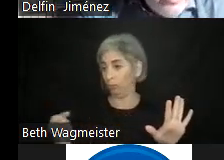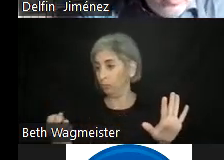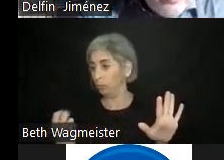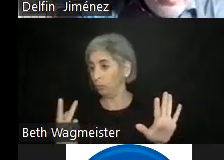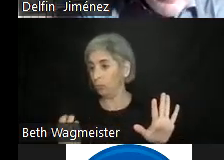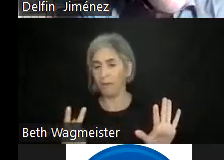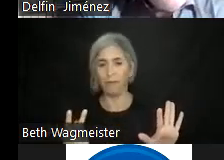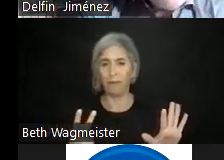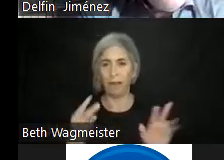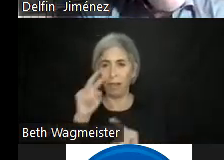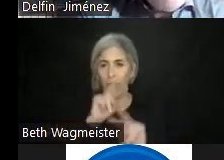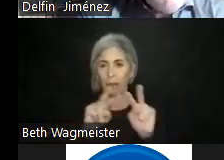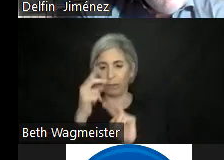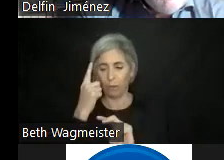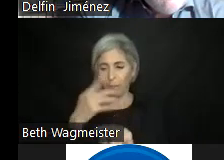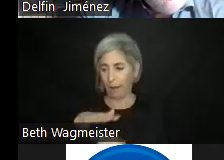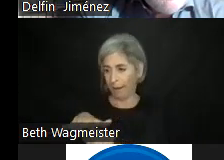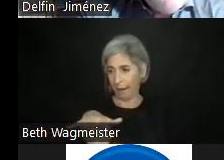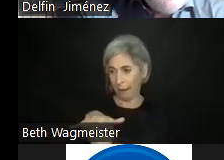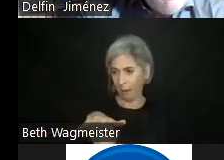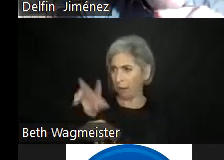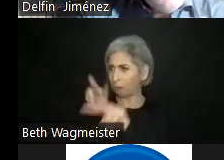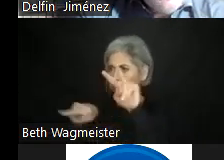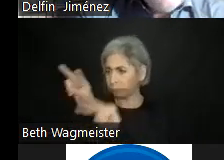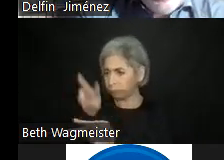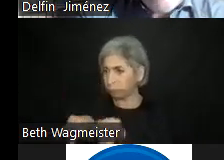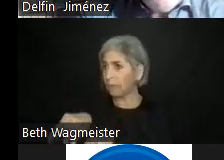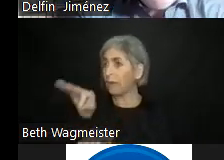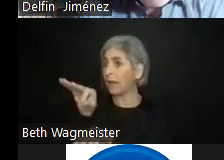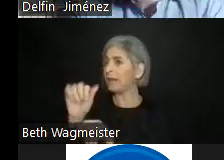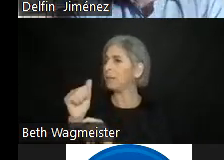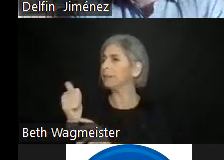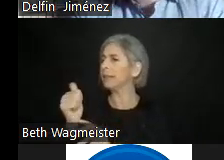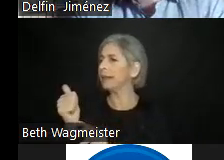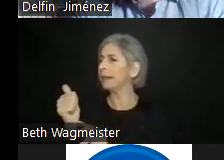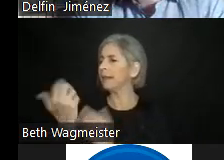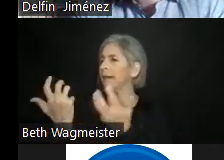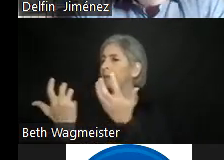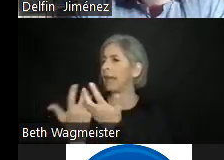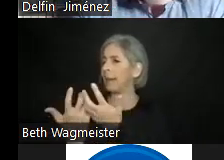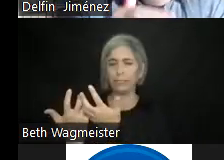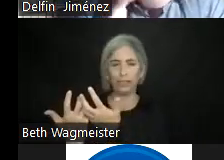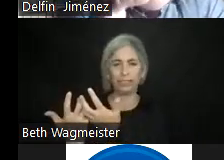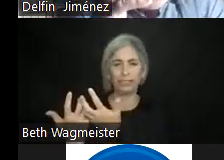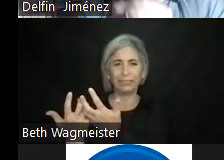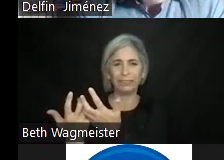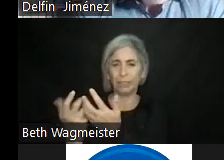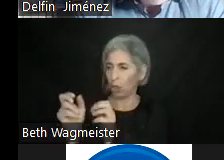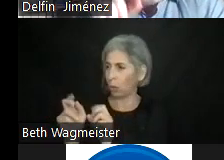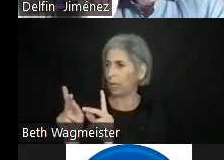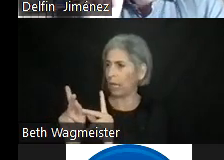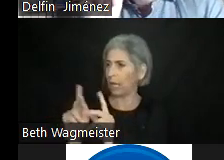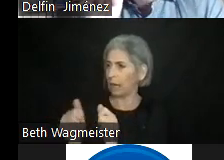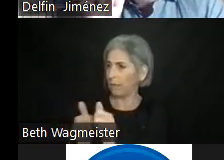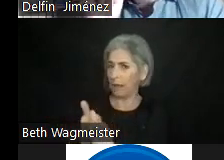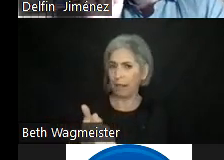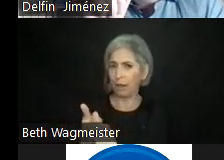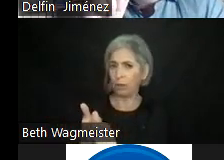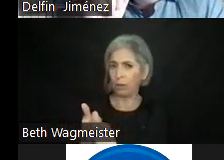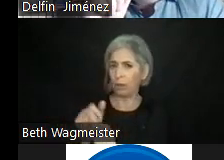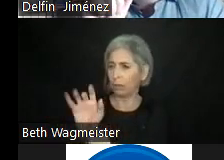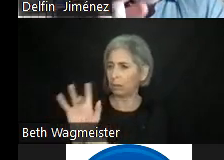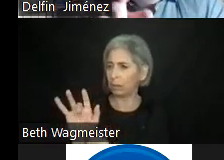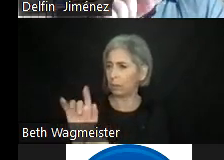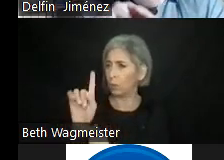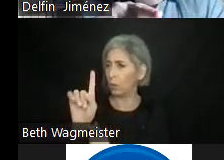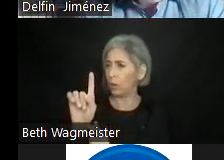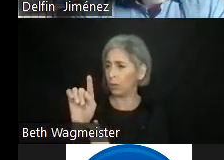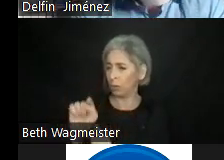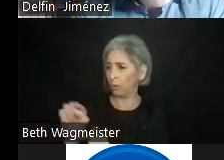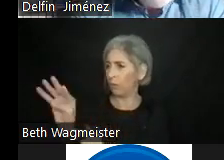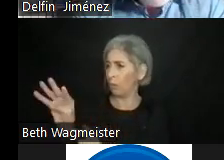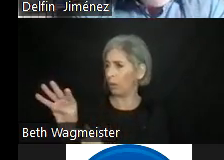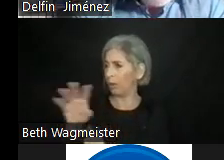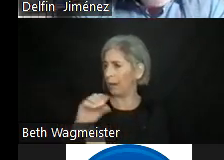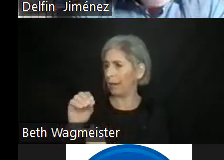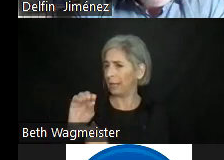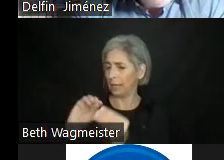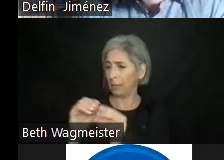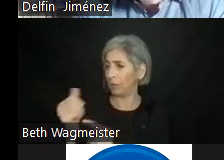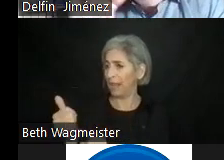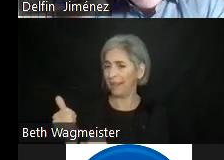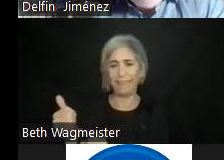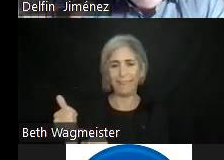look for my section, No. 10 accommodation. In the case like section 1 to 4, and No. 10. In other